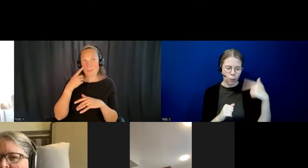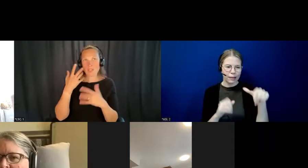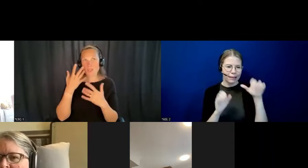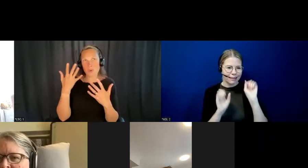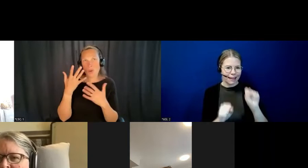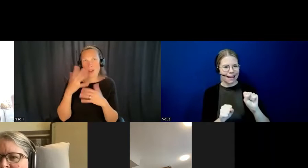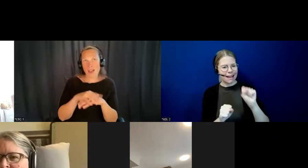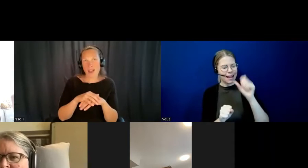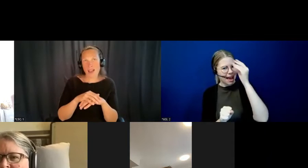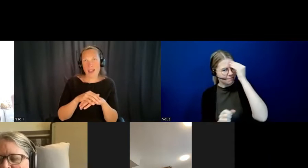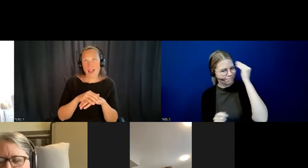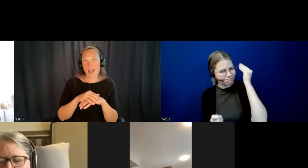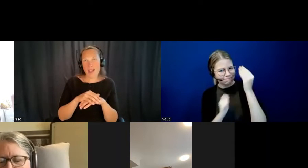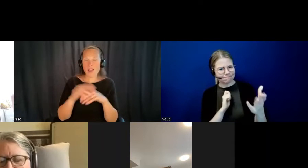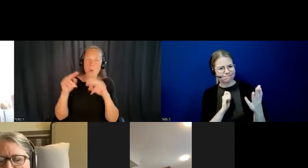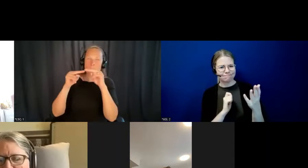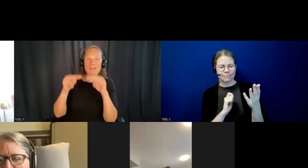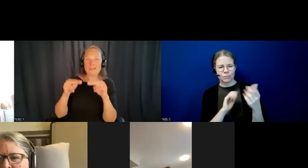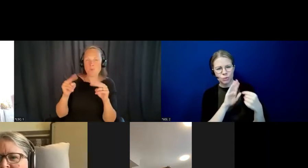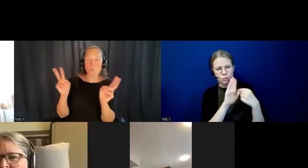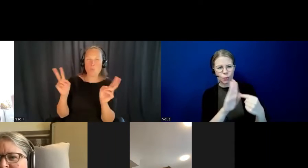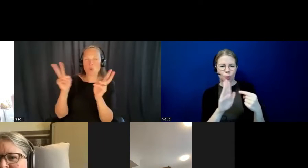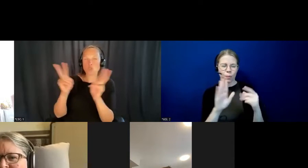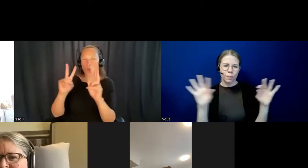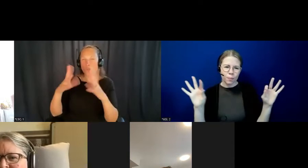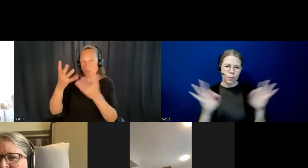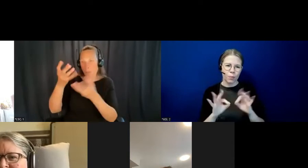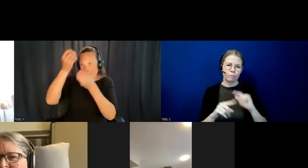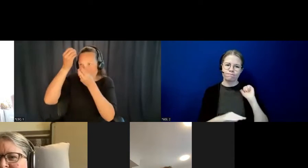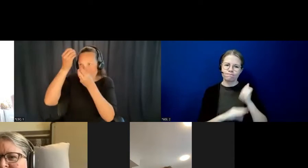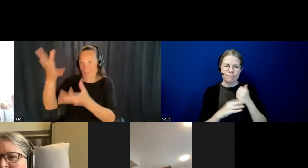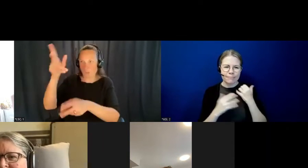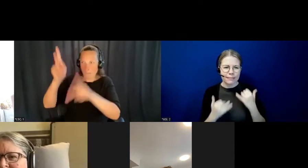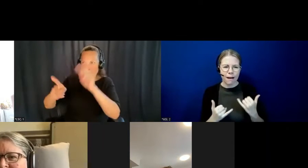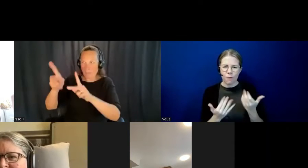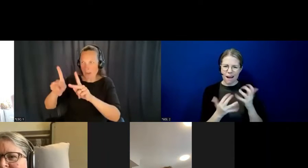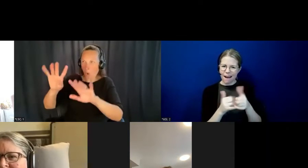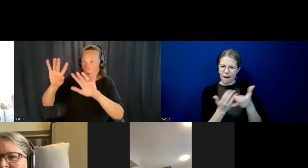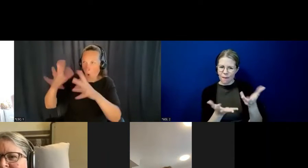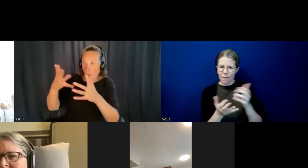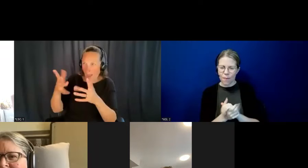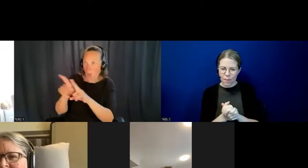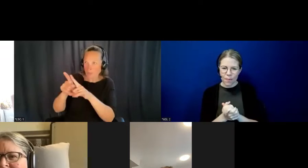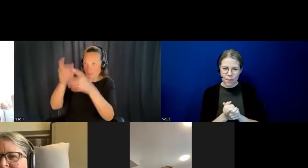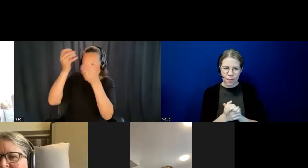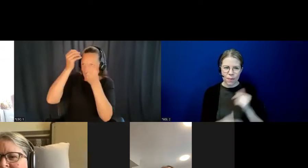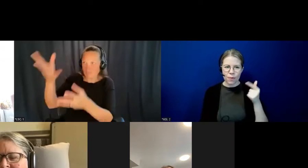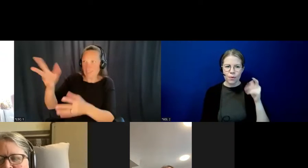WAY THAT WE CAN? >> Greg McMeekin: WELL, THANK YOU FOR THE OPPORTUNITY TO BE HERE. AND THANK YOU,